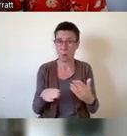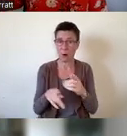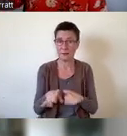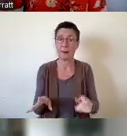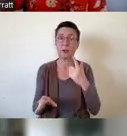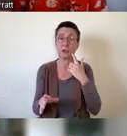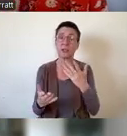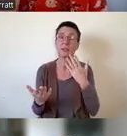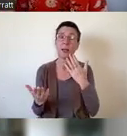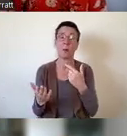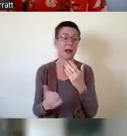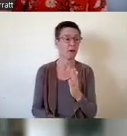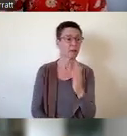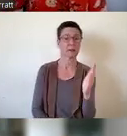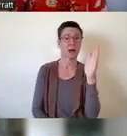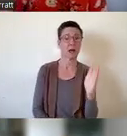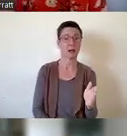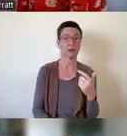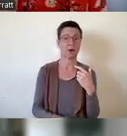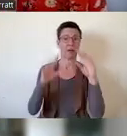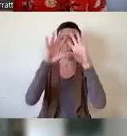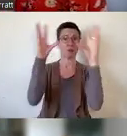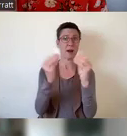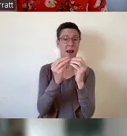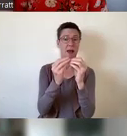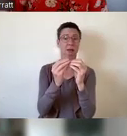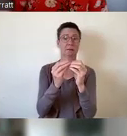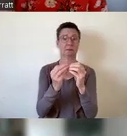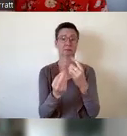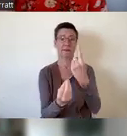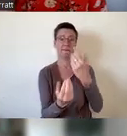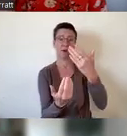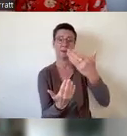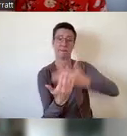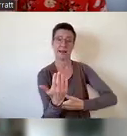on the side of the umbrella organizations page as being affiliated with it.